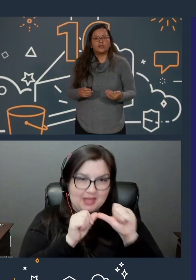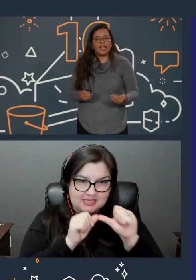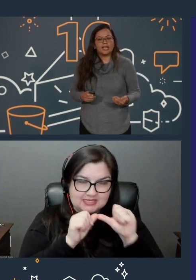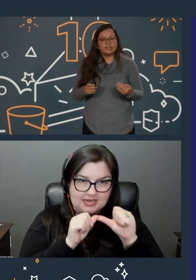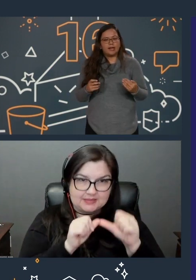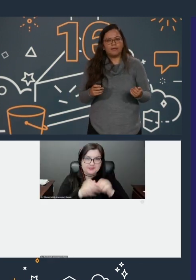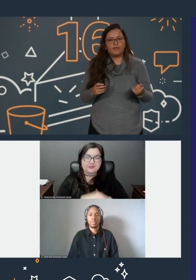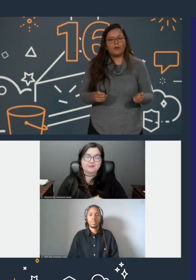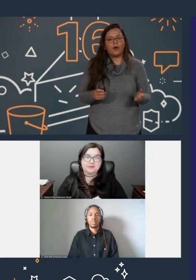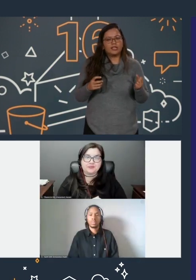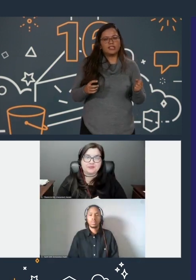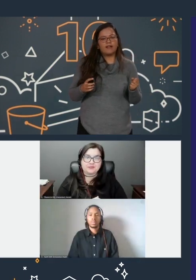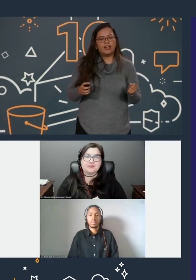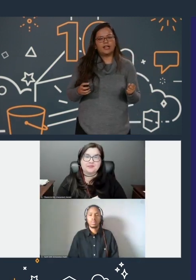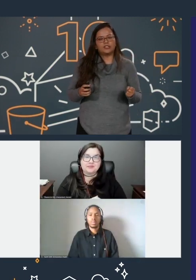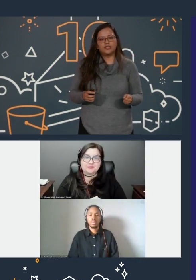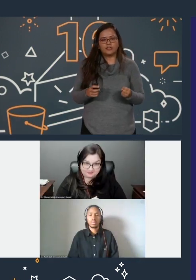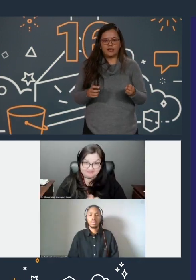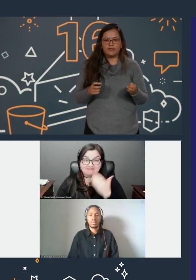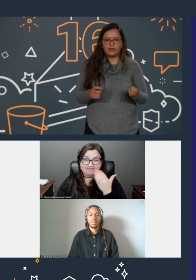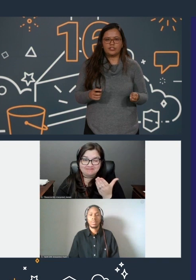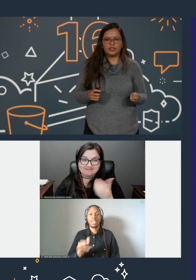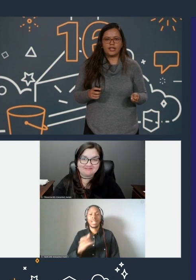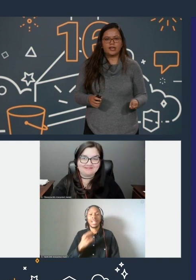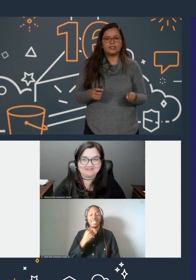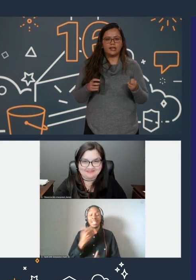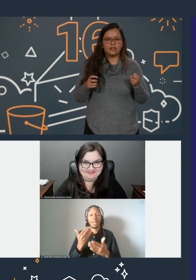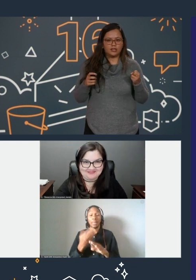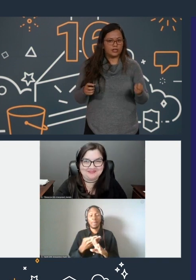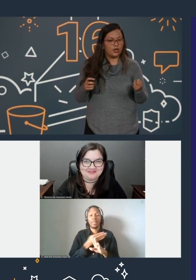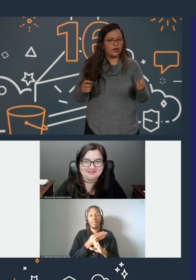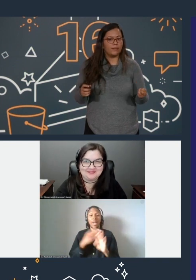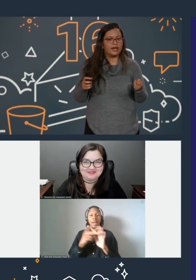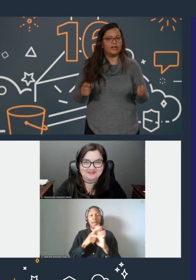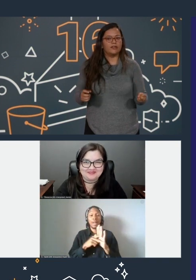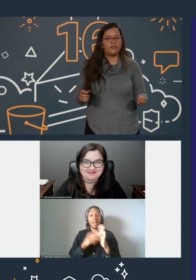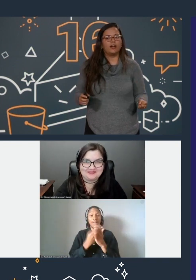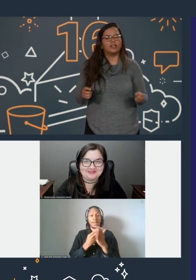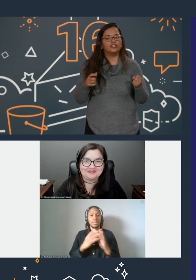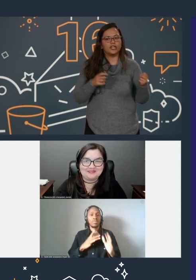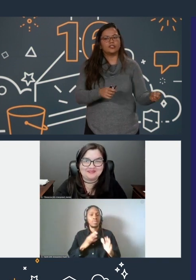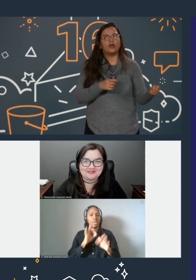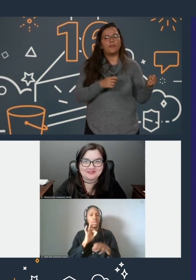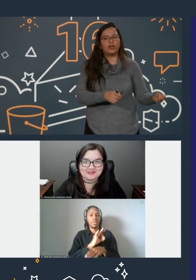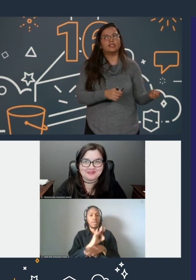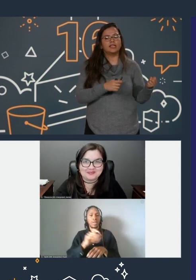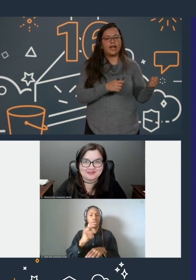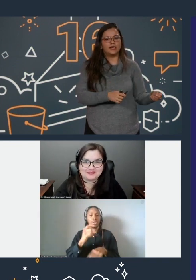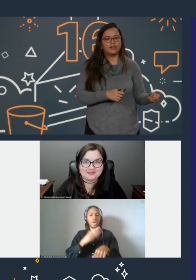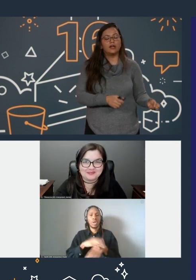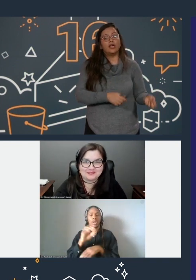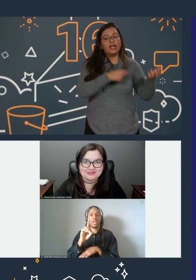So, like I said before, policy validation is a great feature that is turned on by a default in JSON policy editor